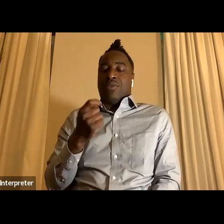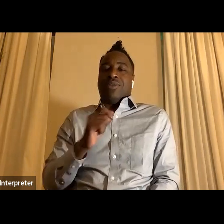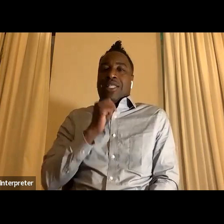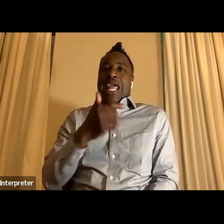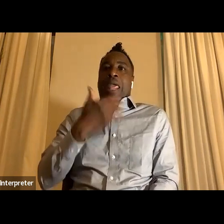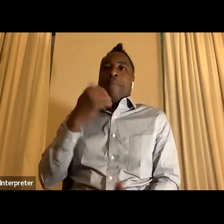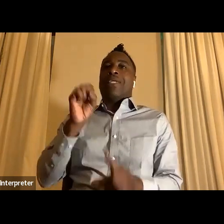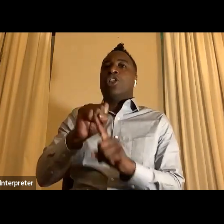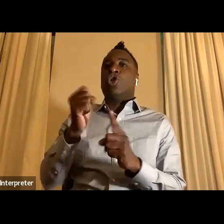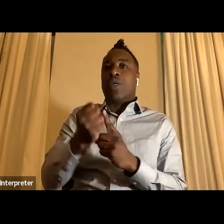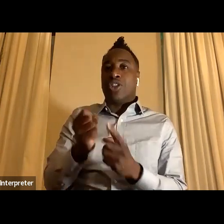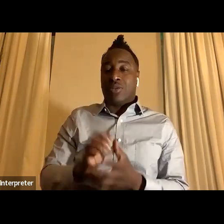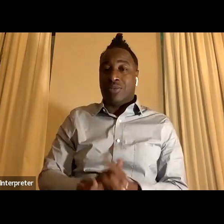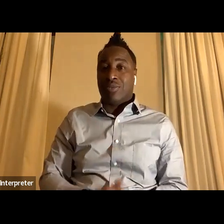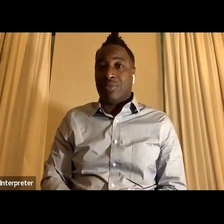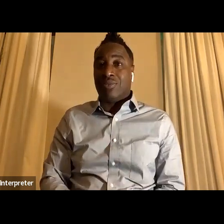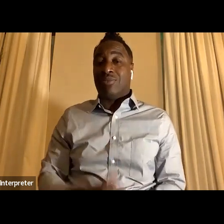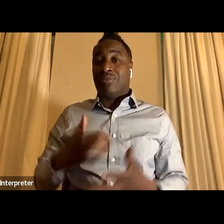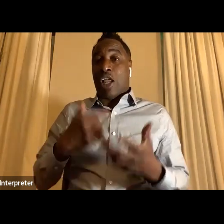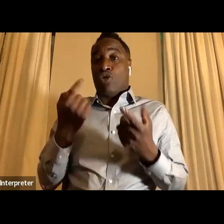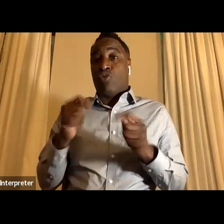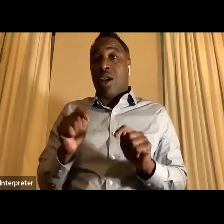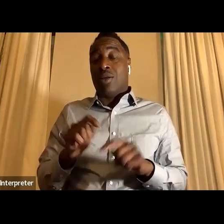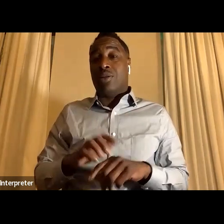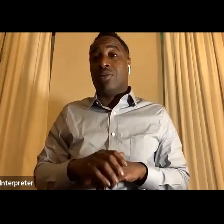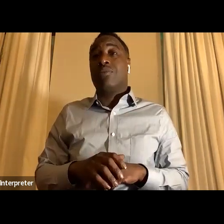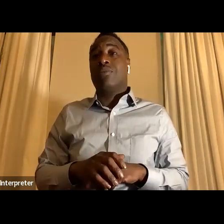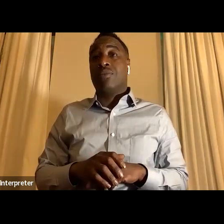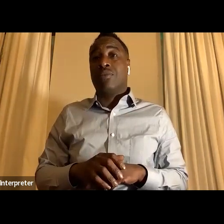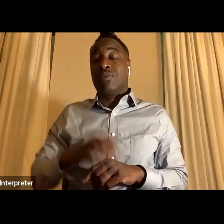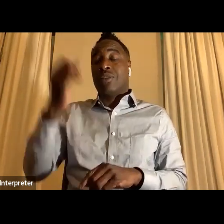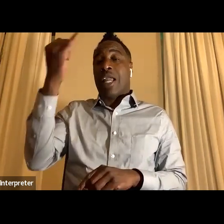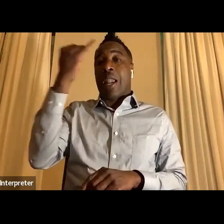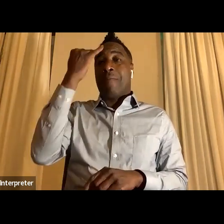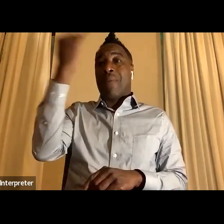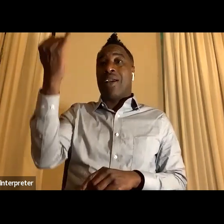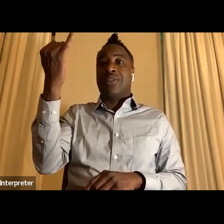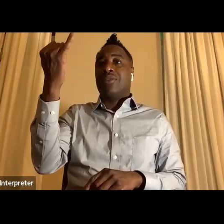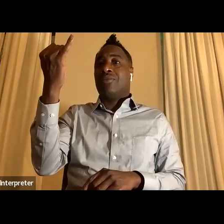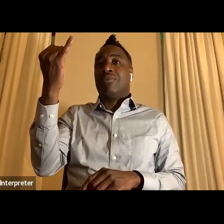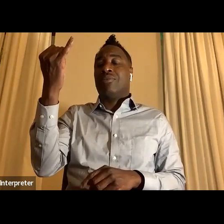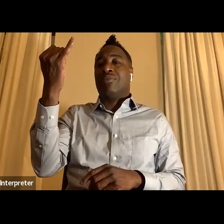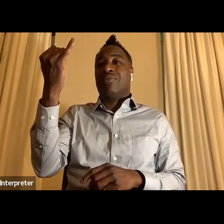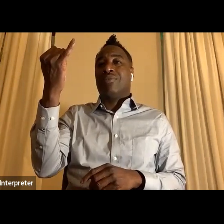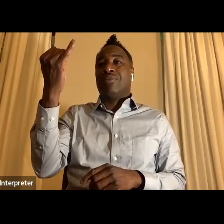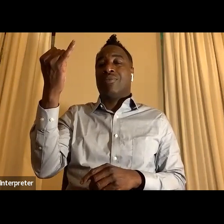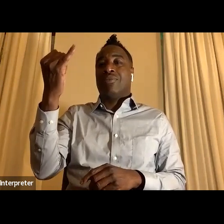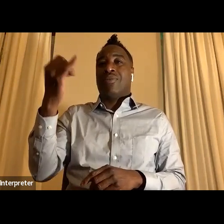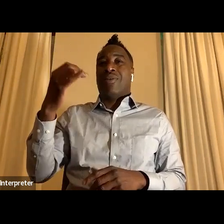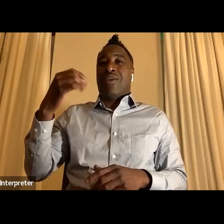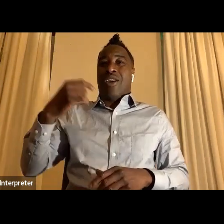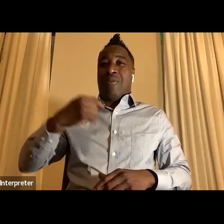But I did just try to imagine it as some kind of art residency to be like, I'm here for a short time.